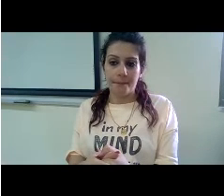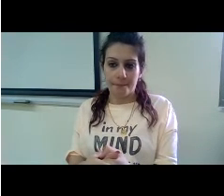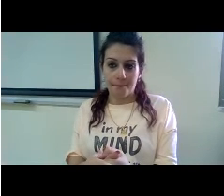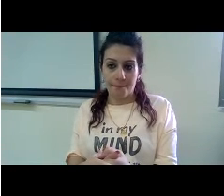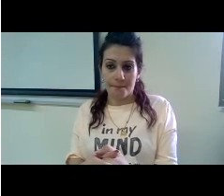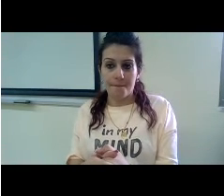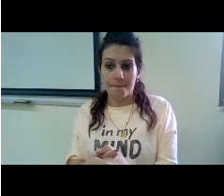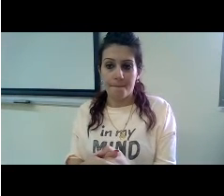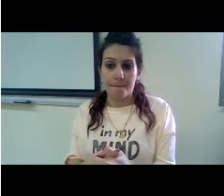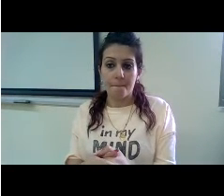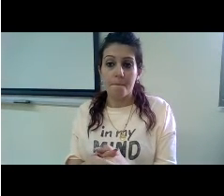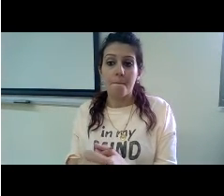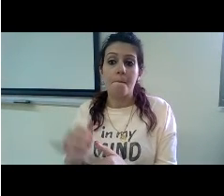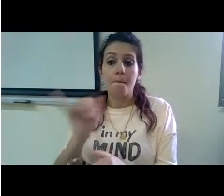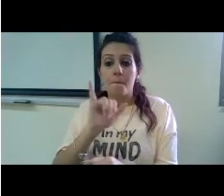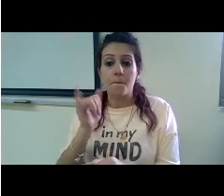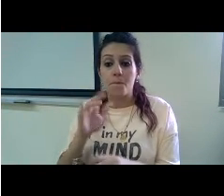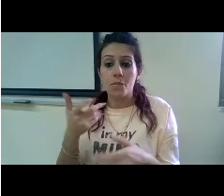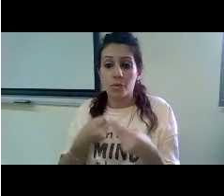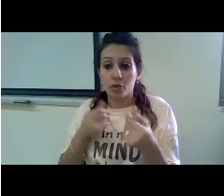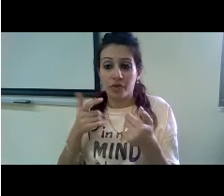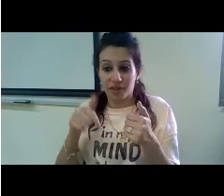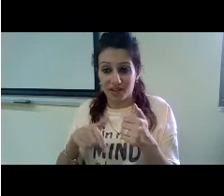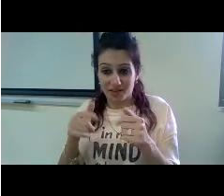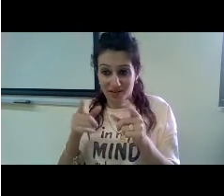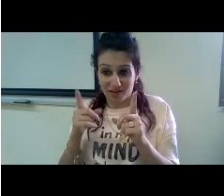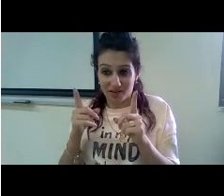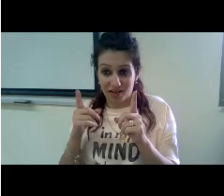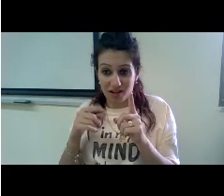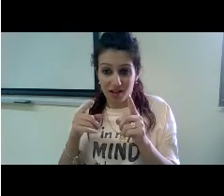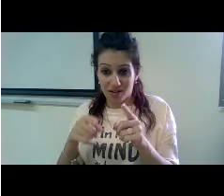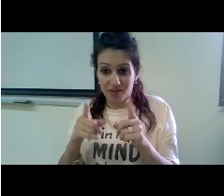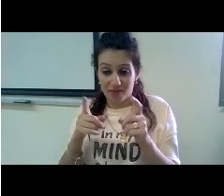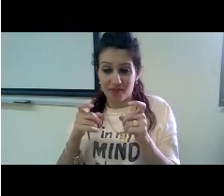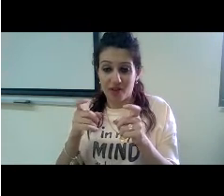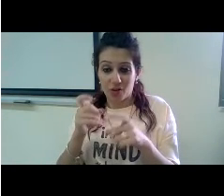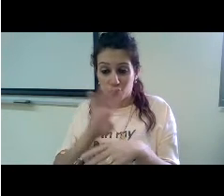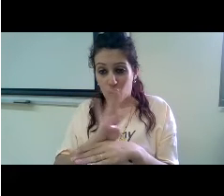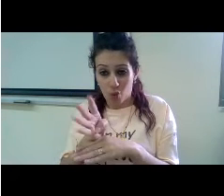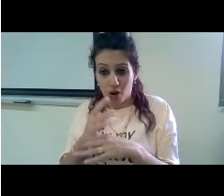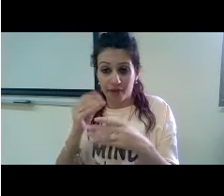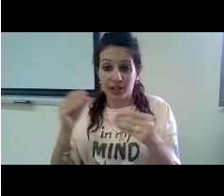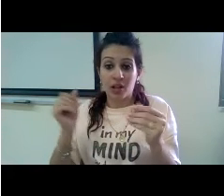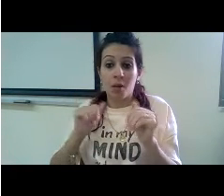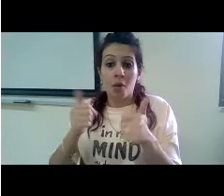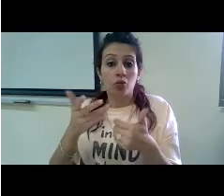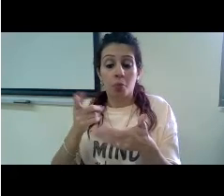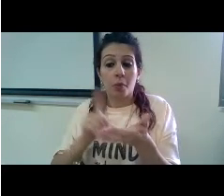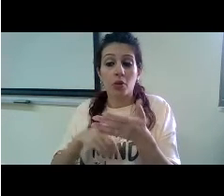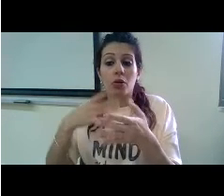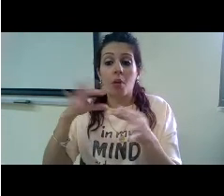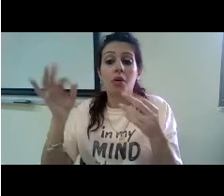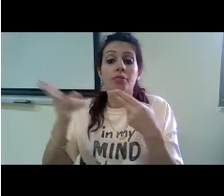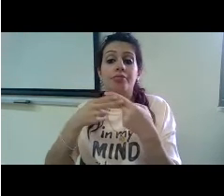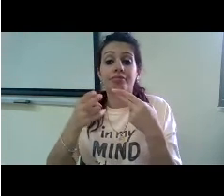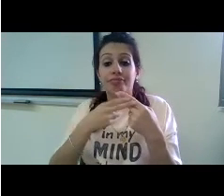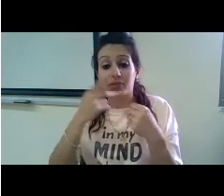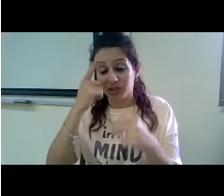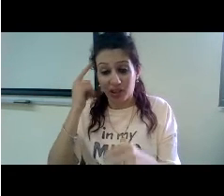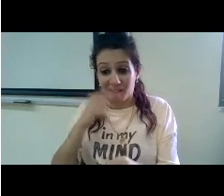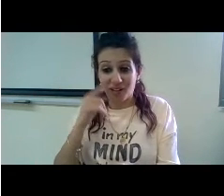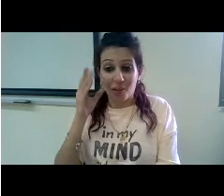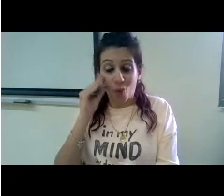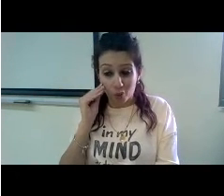So that we can ensure that children's learning continues even during offline hours.